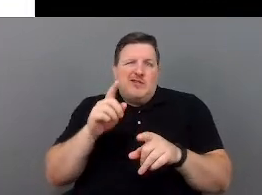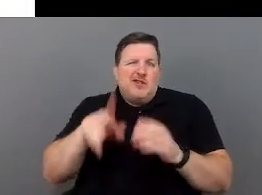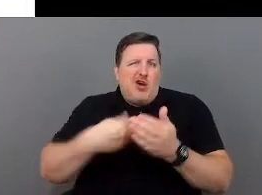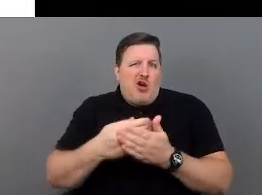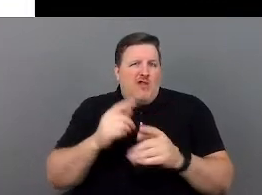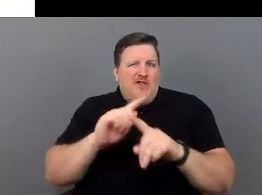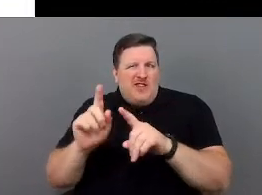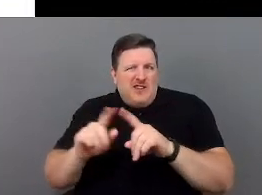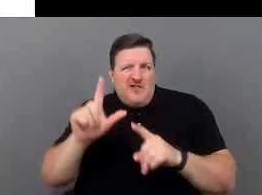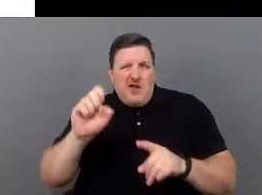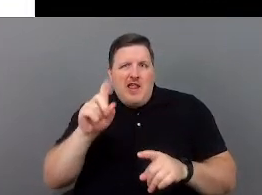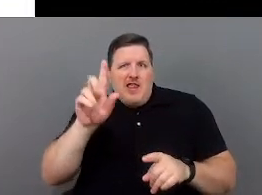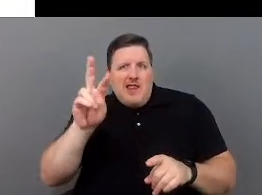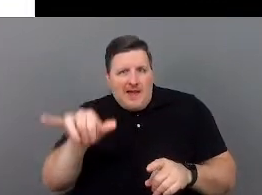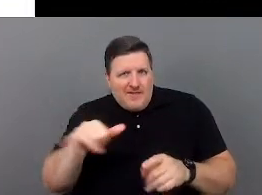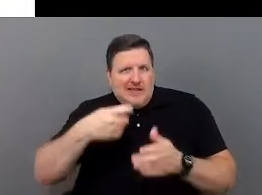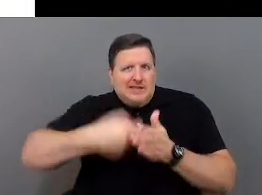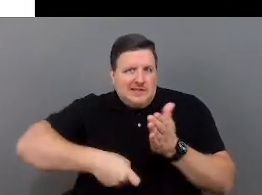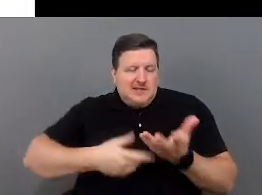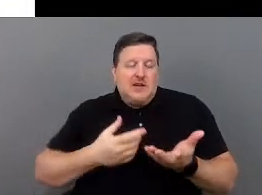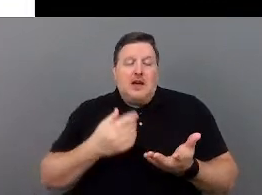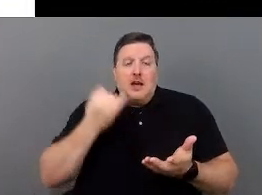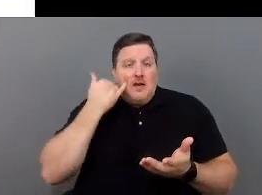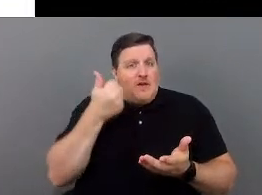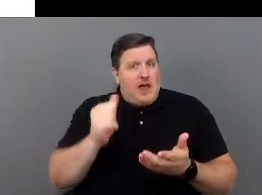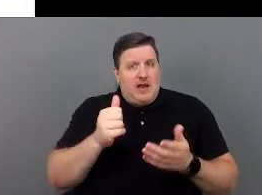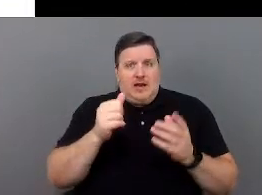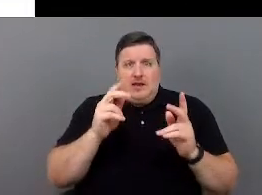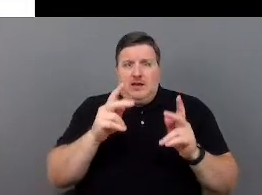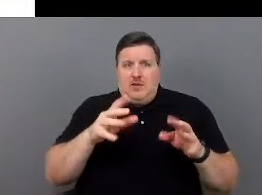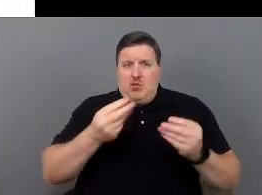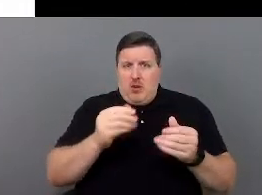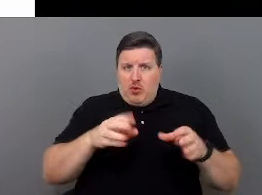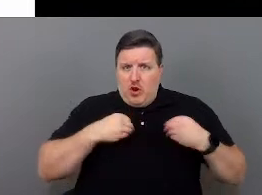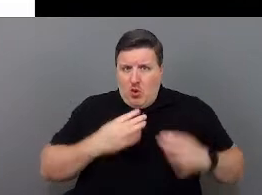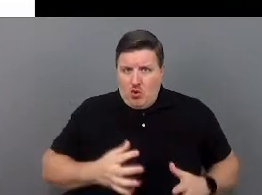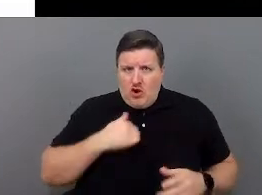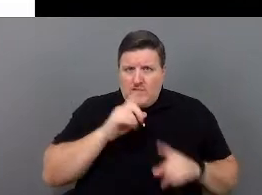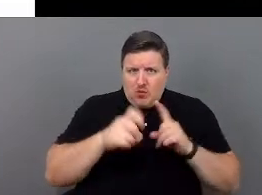IF PROPERTY OWNERS HAVE QUESTIONS ABOUT THEIR PROPERTY SHOULD CONTACT THE ASSESSOR'S OFFICE TEAM AT